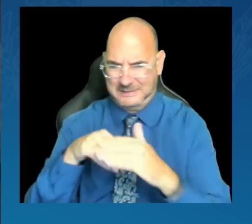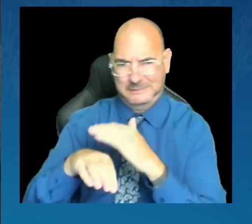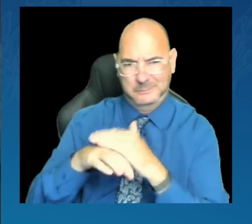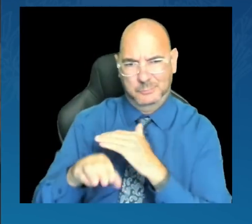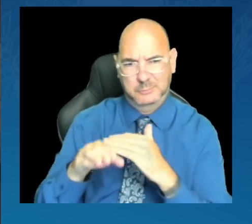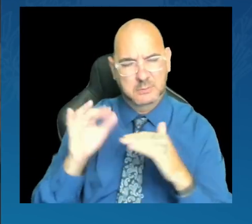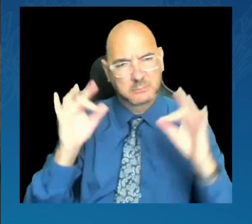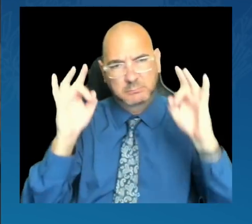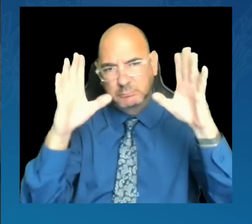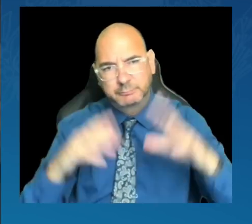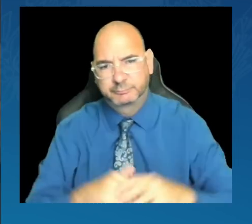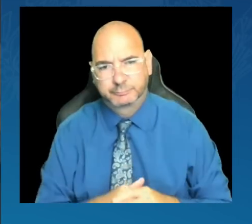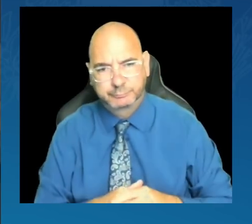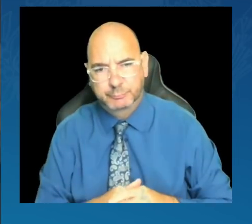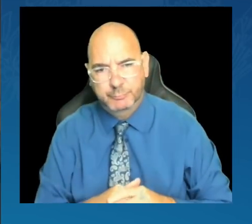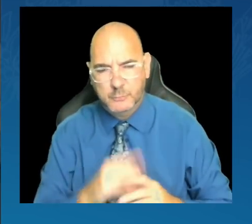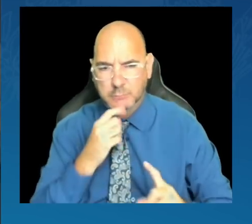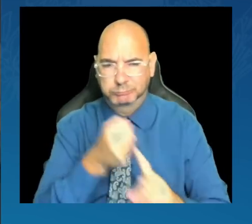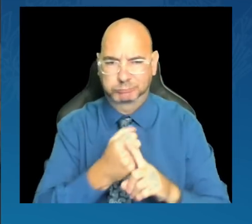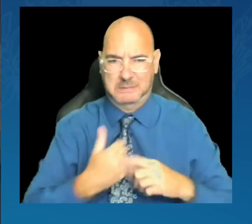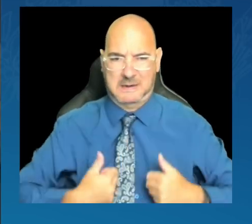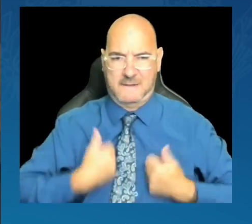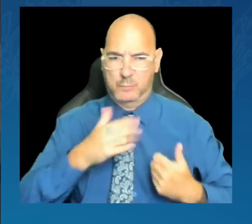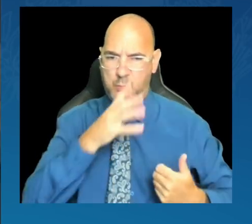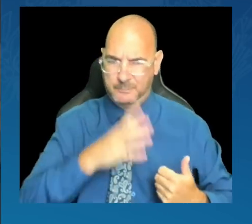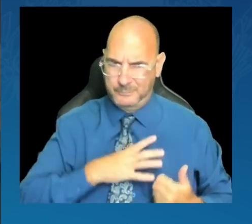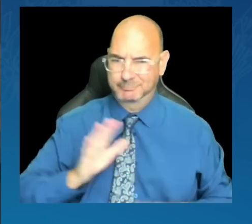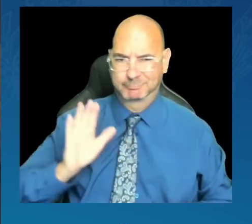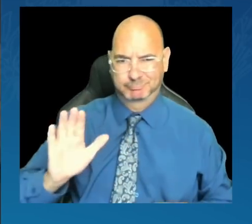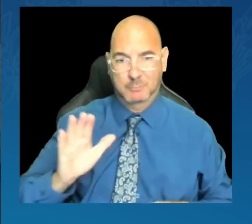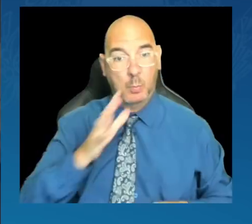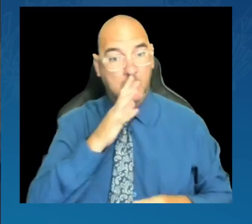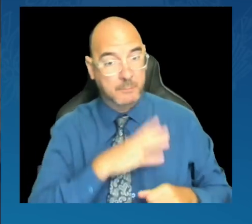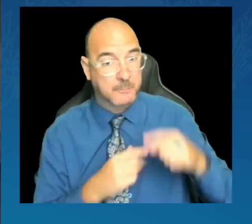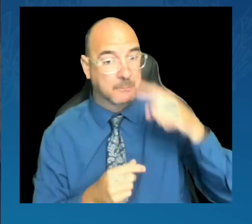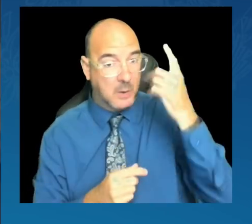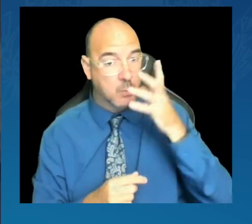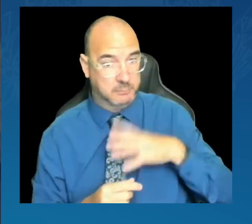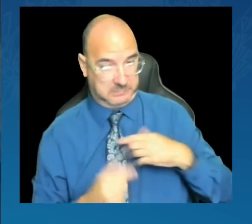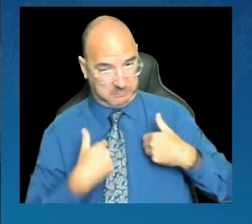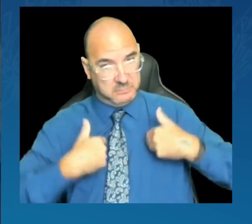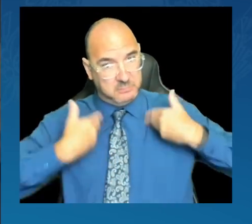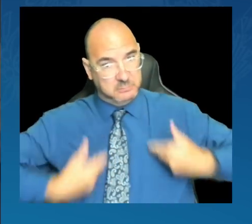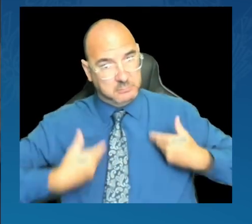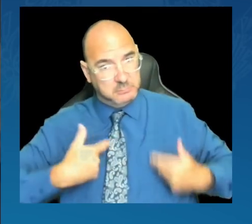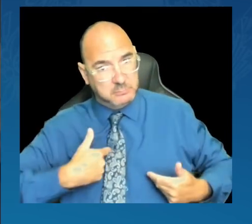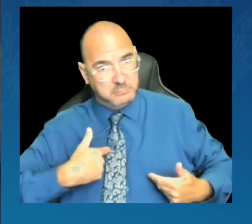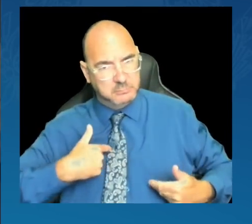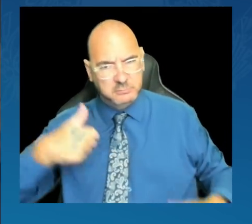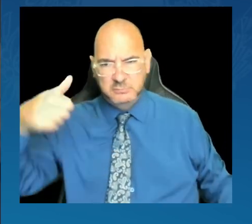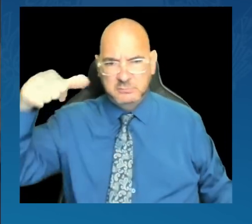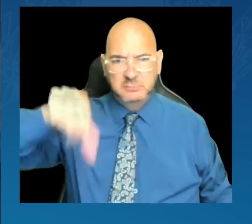As a woman and a black woman. I reject what I see as harassment and terrorism of women